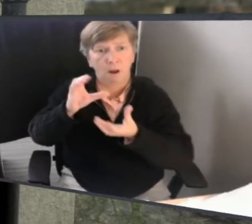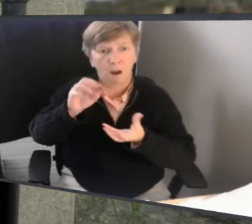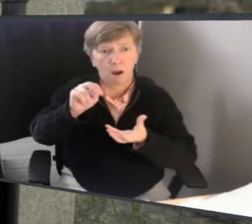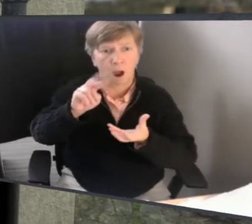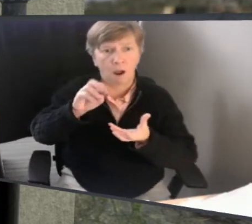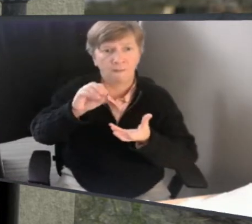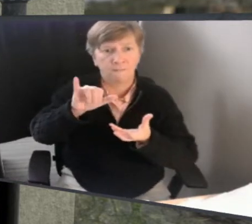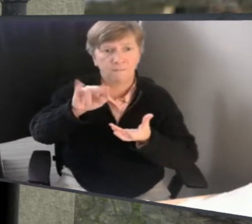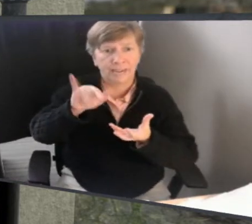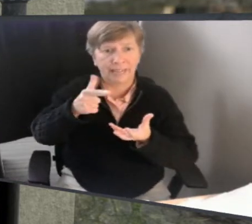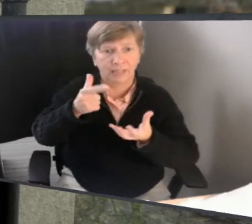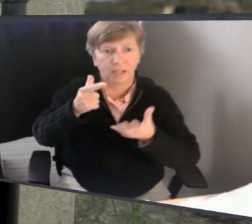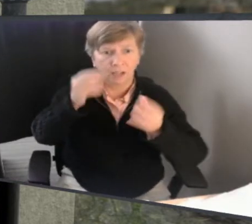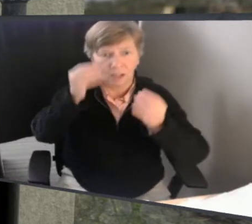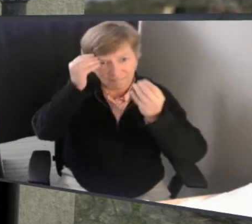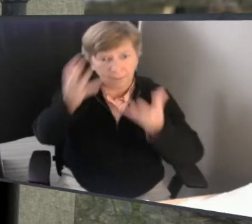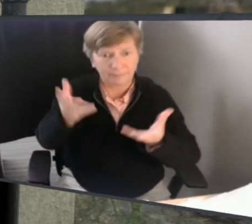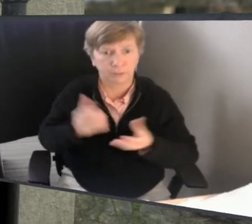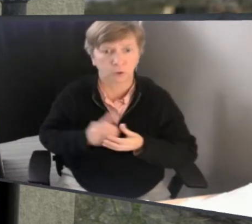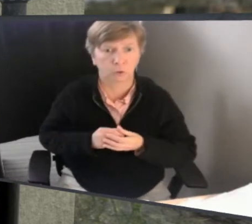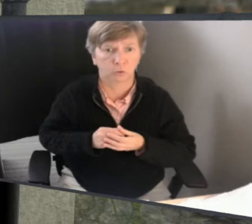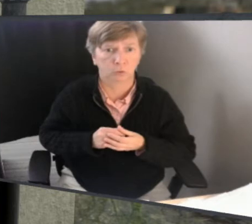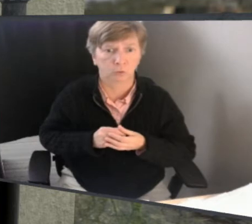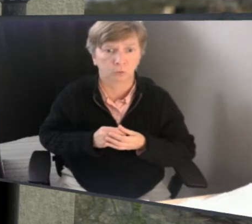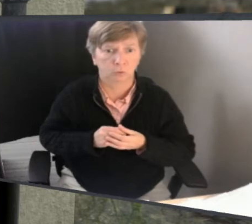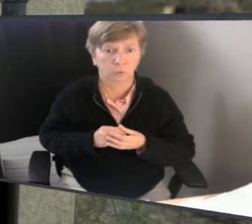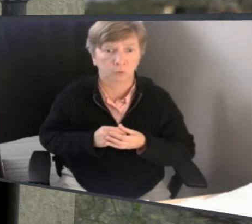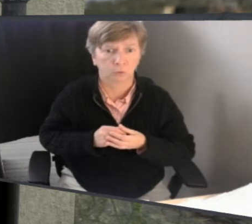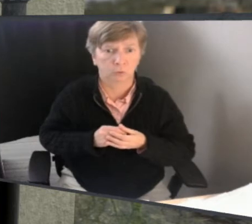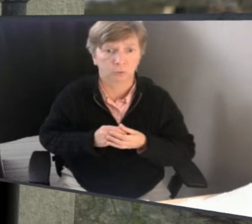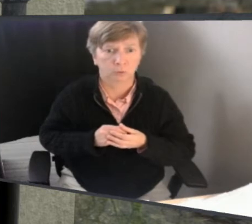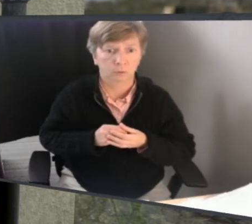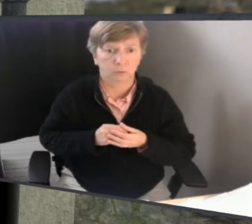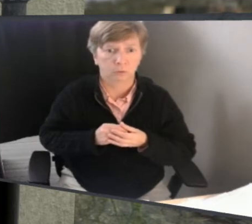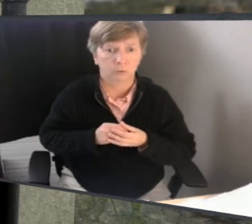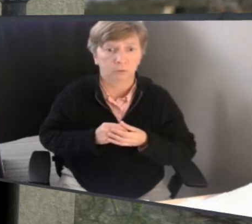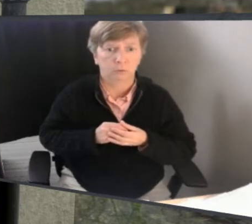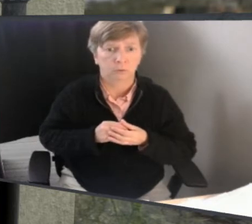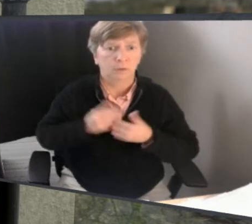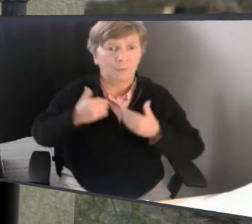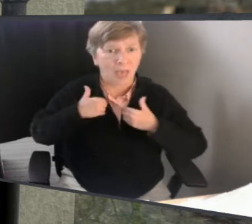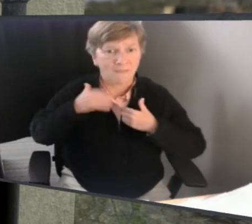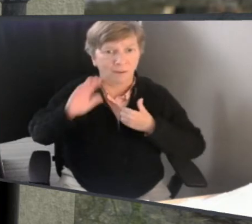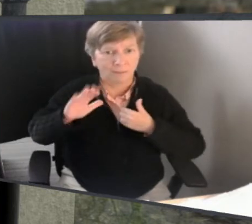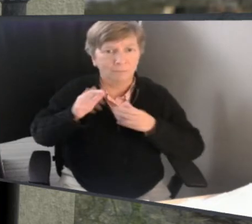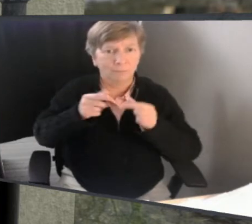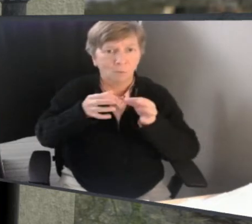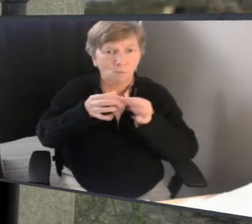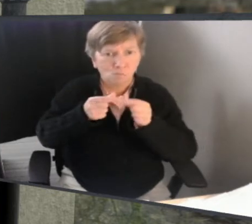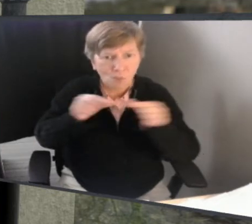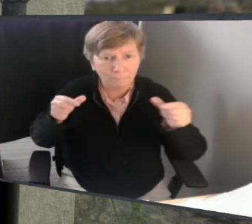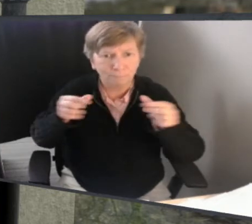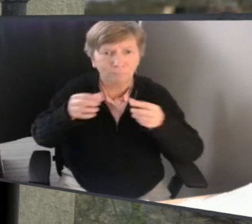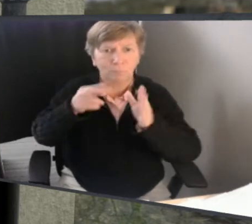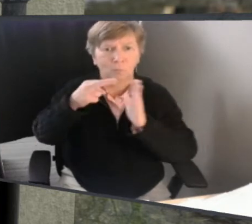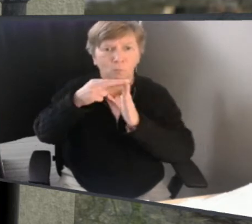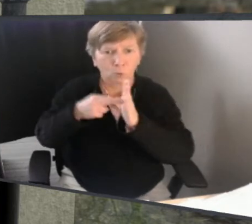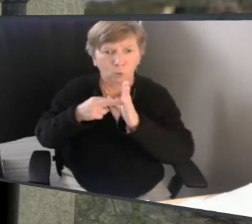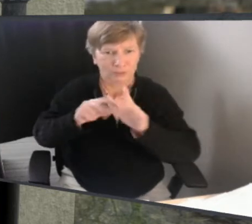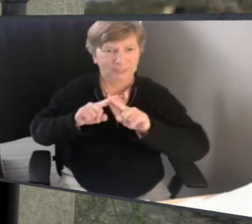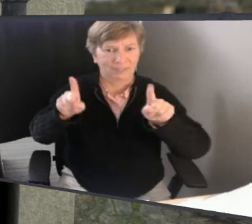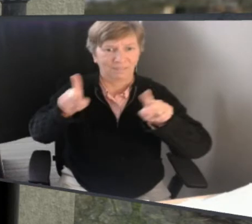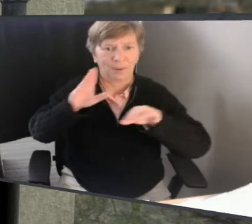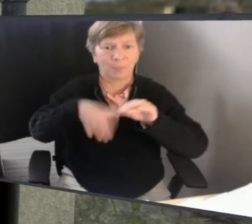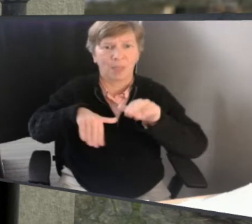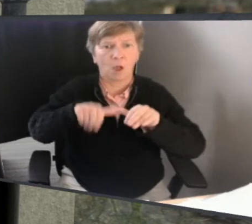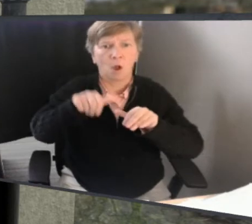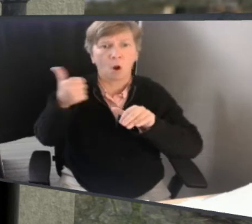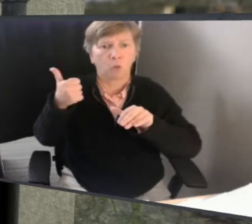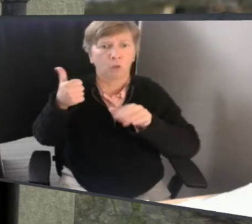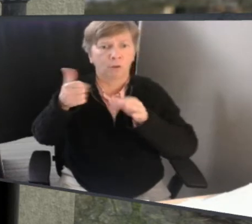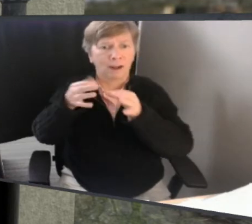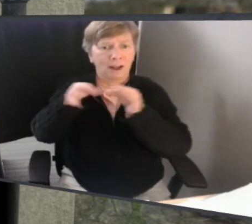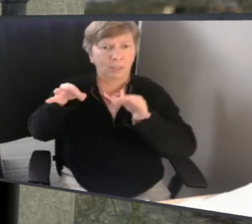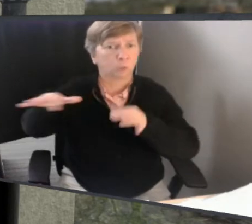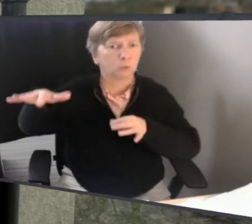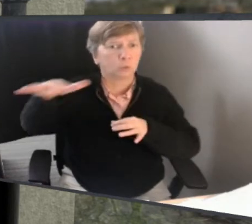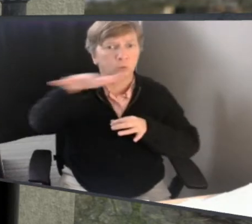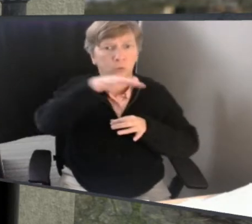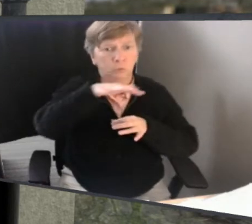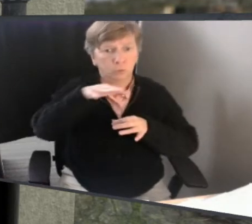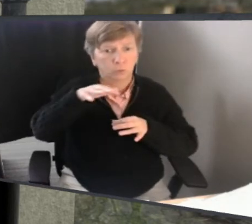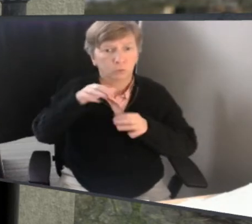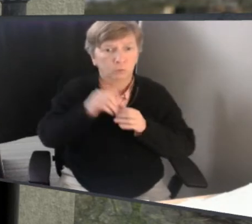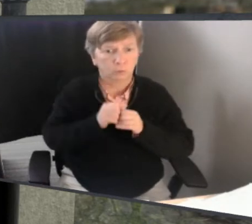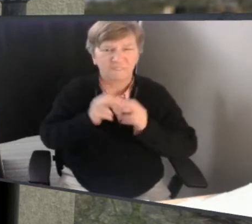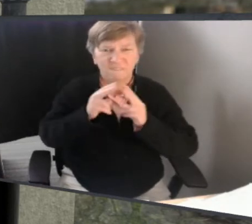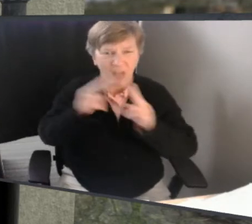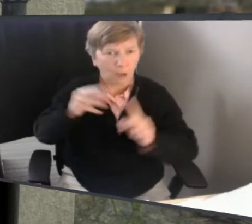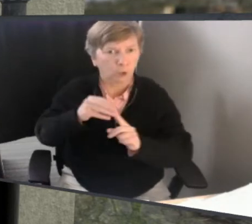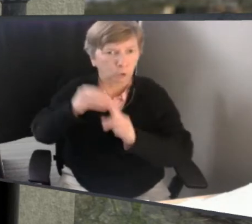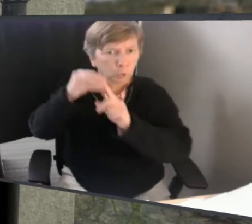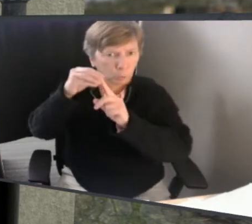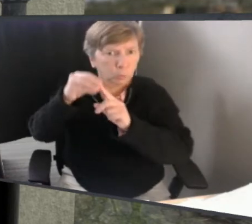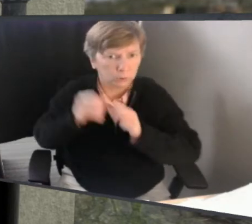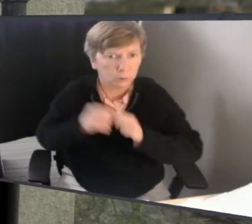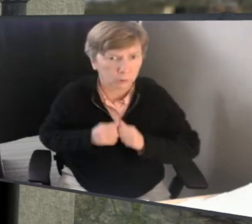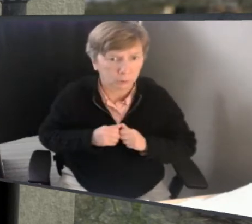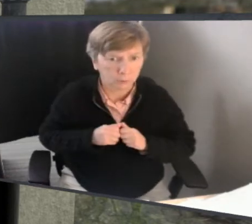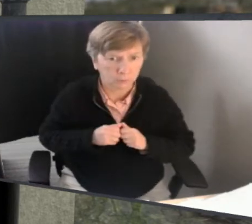ASL, and that is how we convey our information. It has its own grammar, its own grammatical rules, and